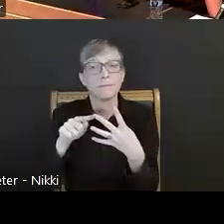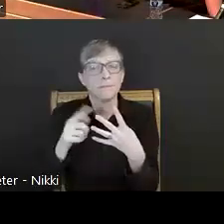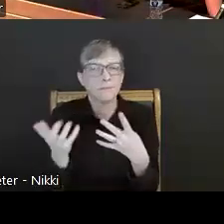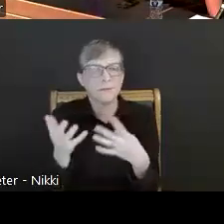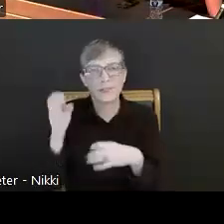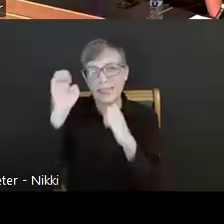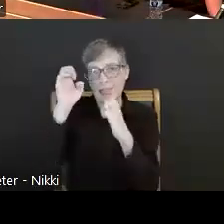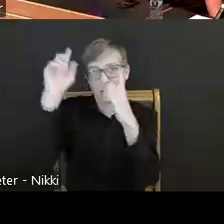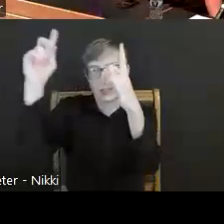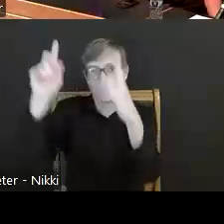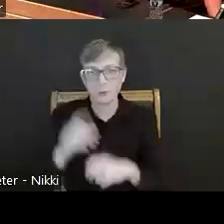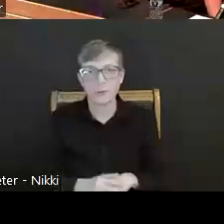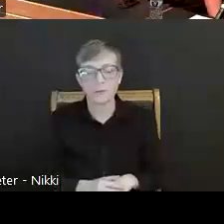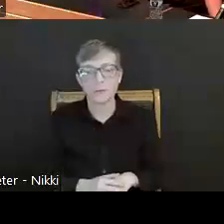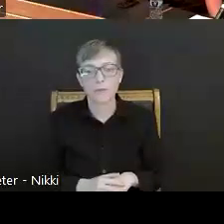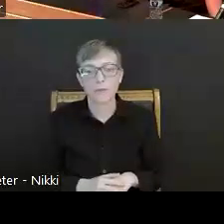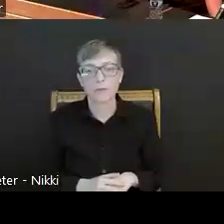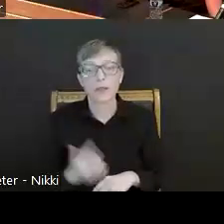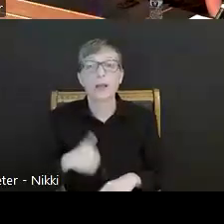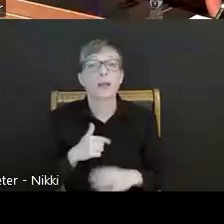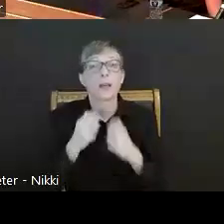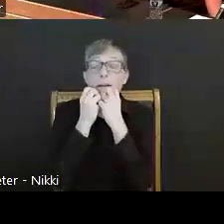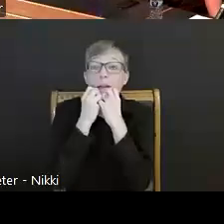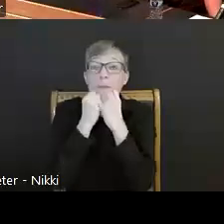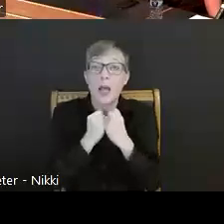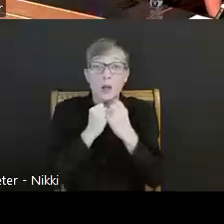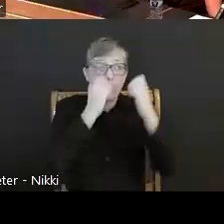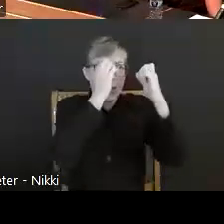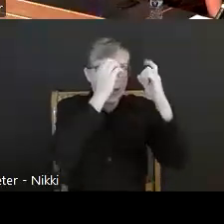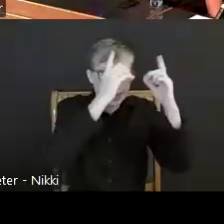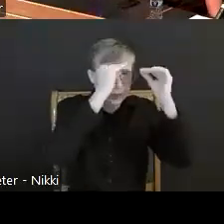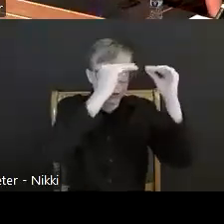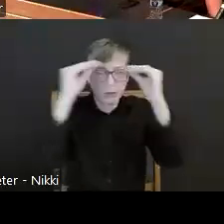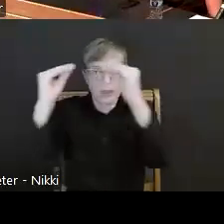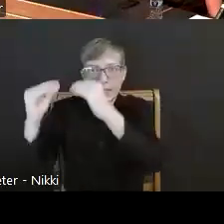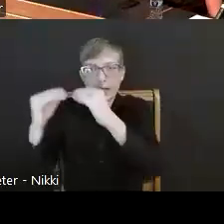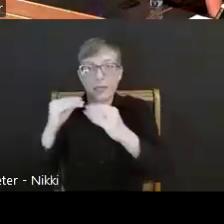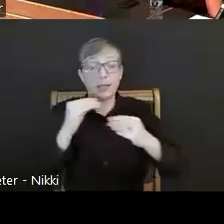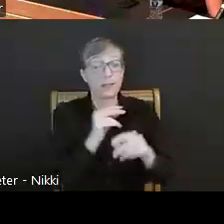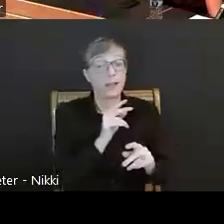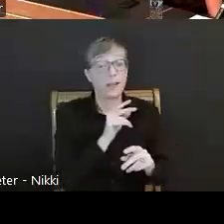um educating members of the hospital as well as trainees on what intimate partner violence is and